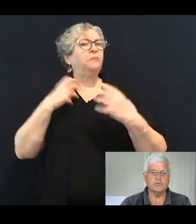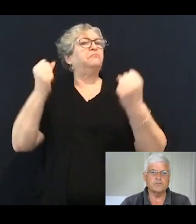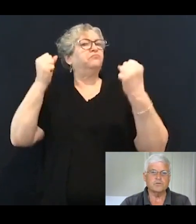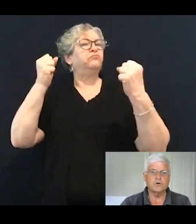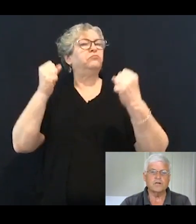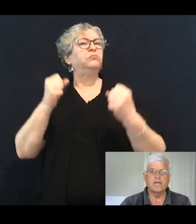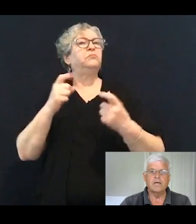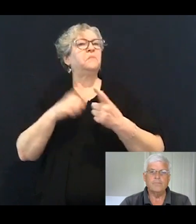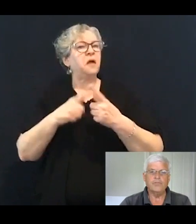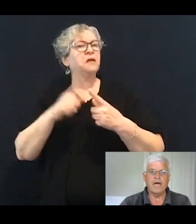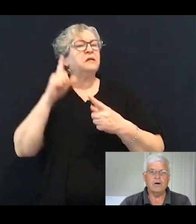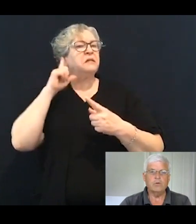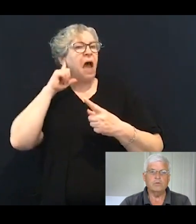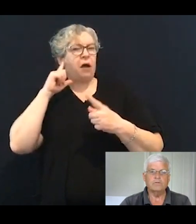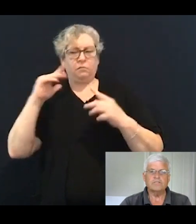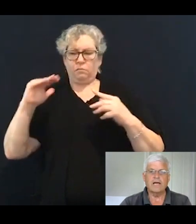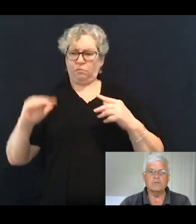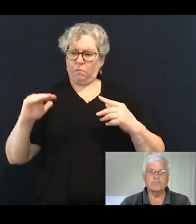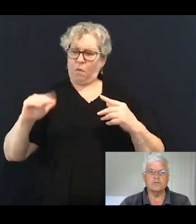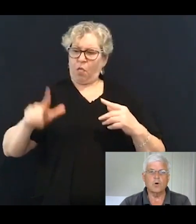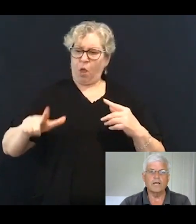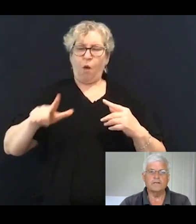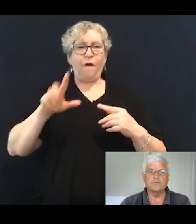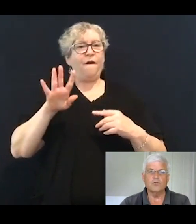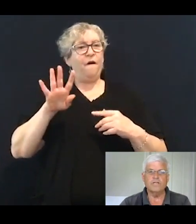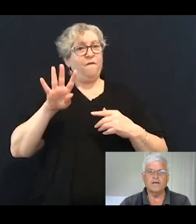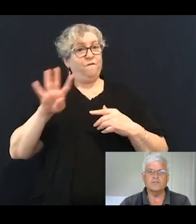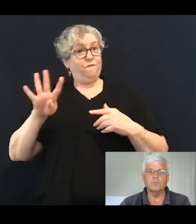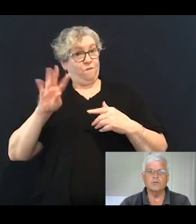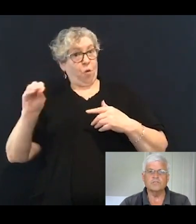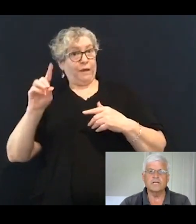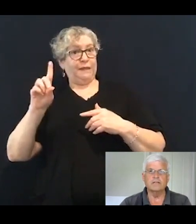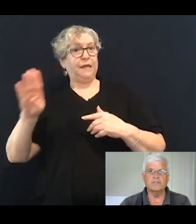Now sounds as quiet as 40 decibels can elicit a response.